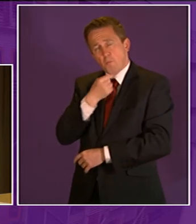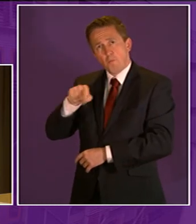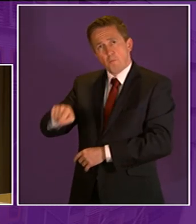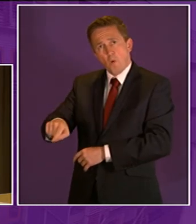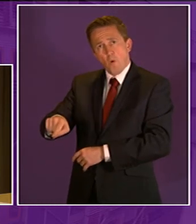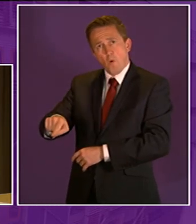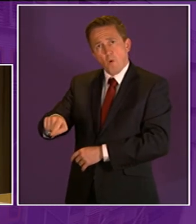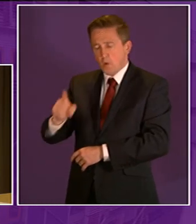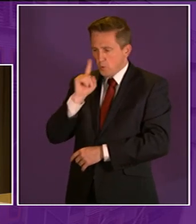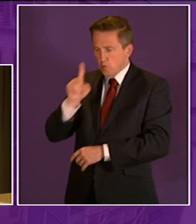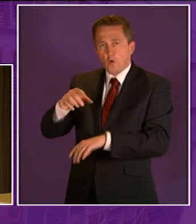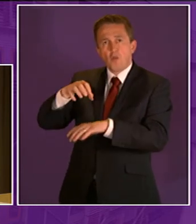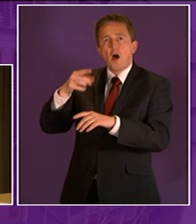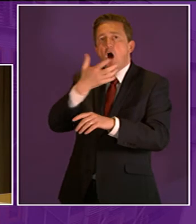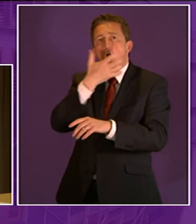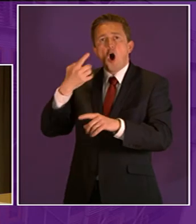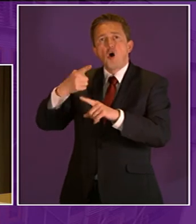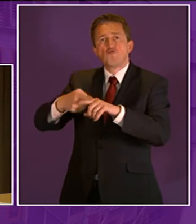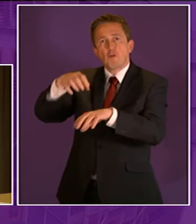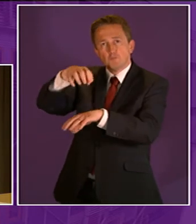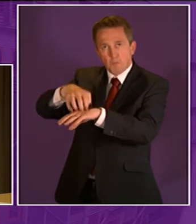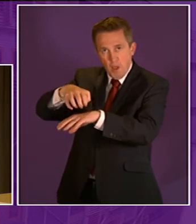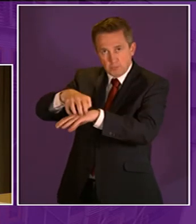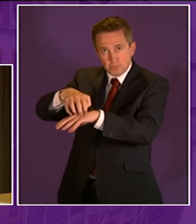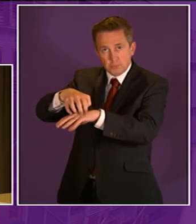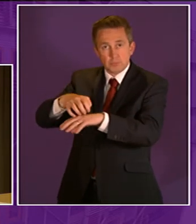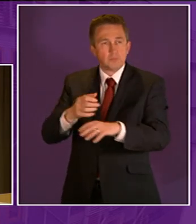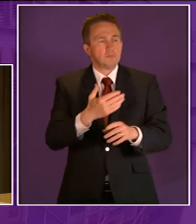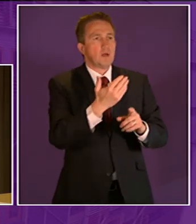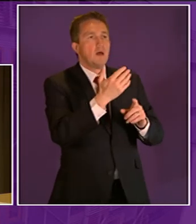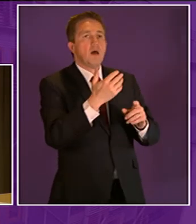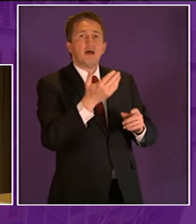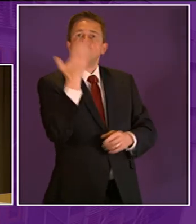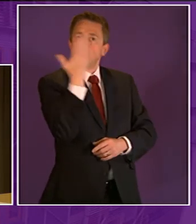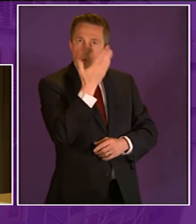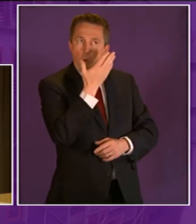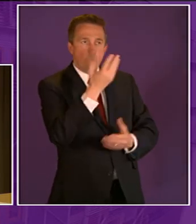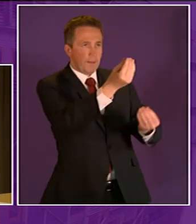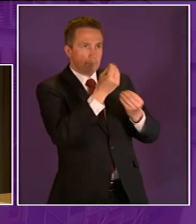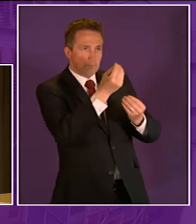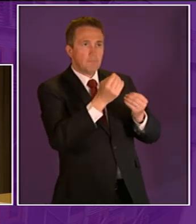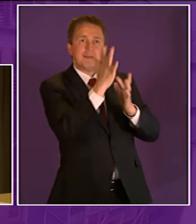decorates the bun and the story that he had heard about Jesus earlier that day in the school assembly.